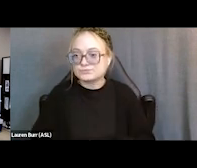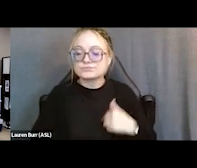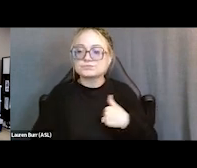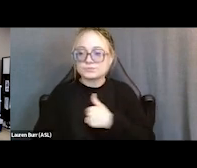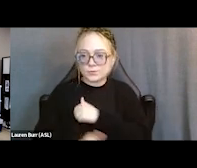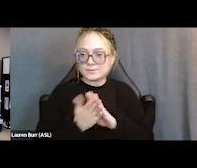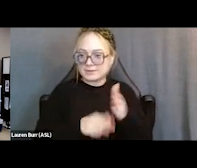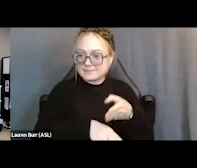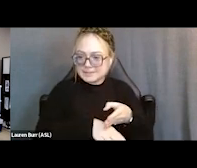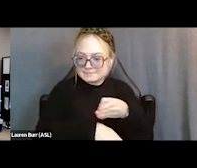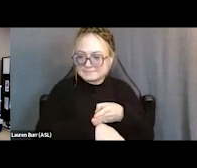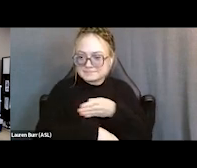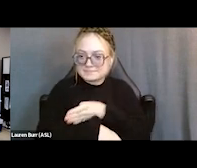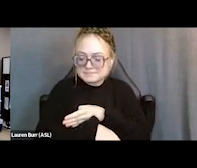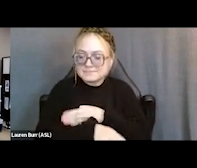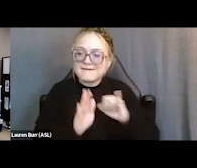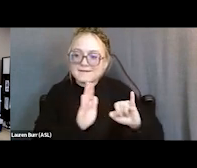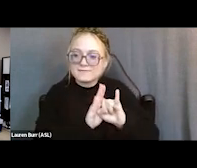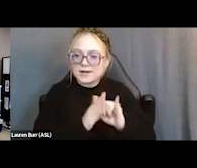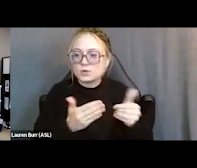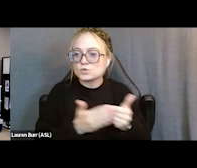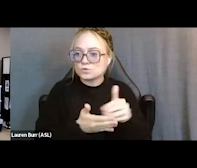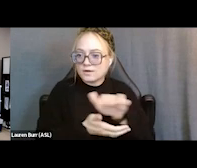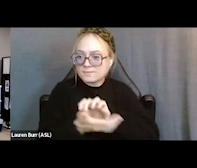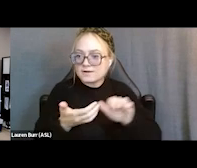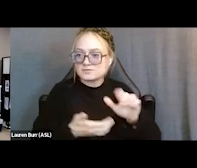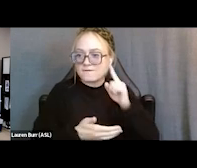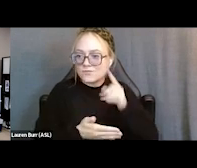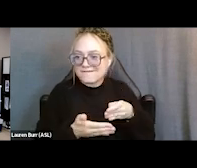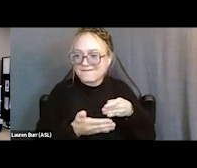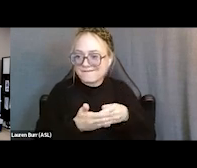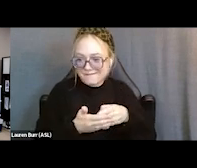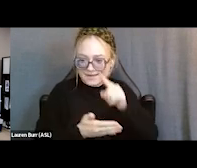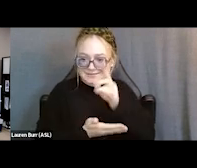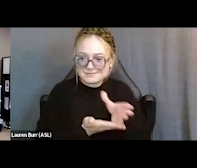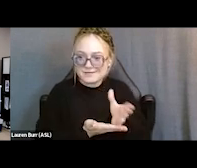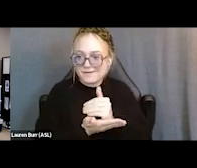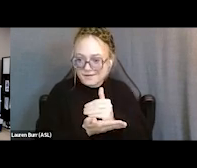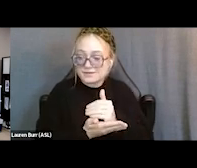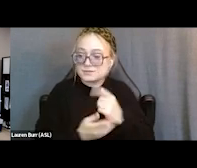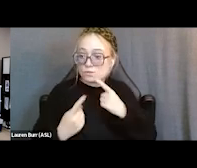at identifying new combinations of antipsychotics and mood stabilizers that work for individuals